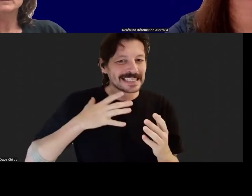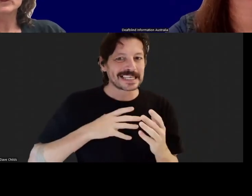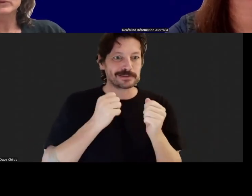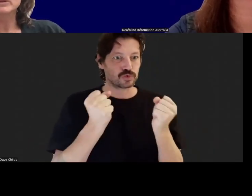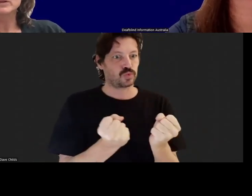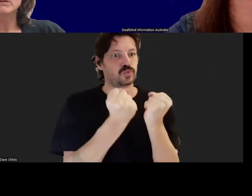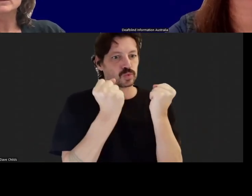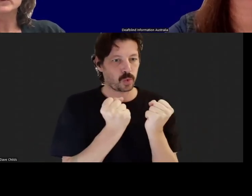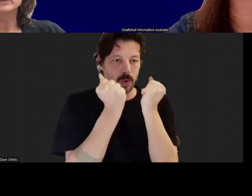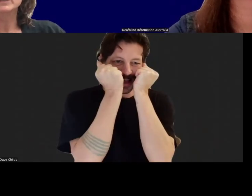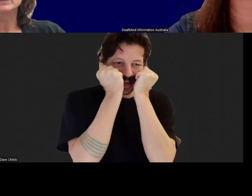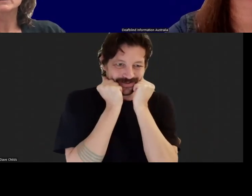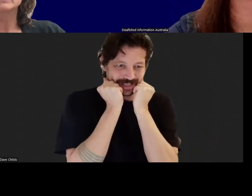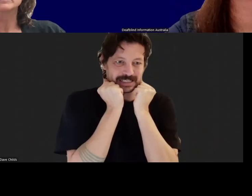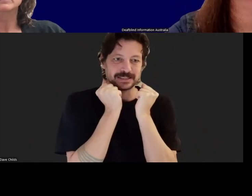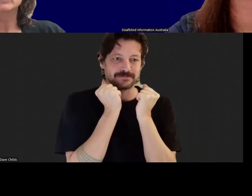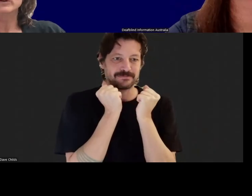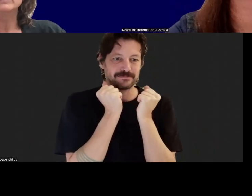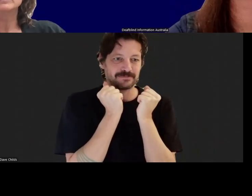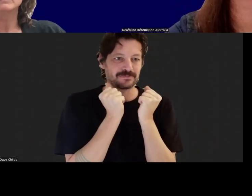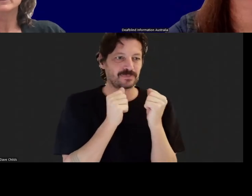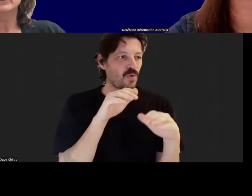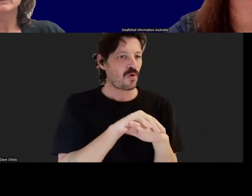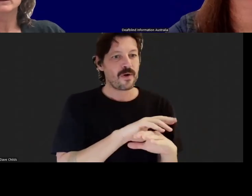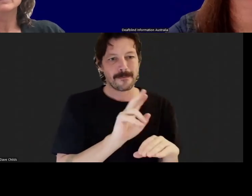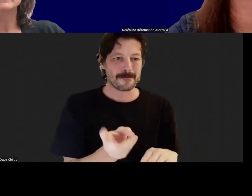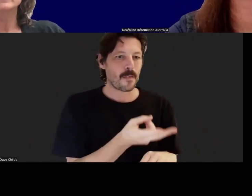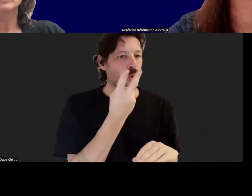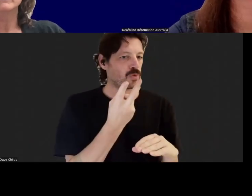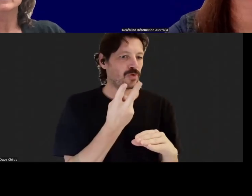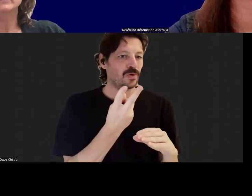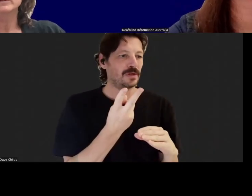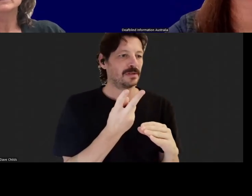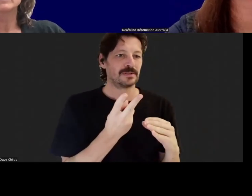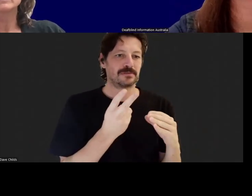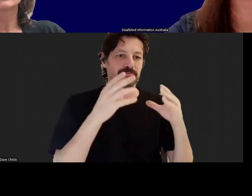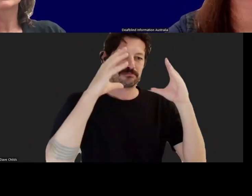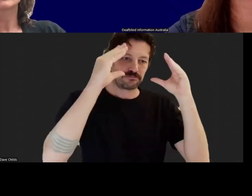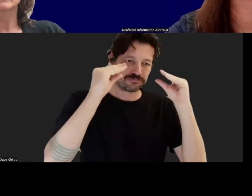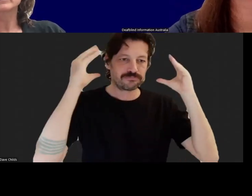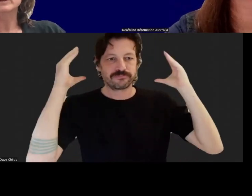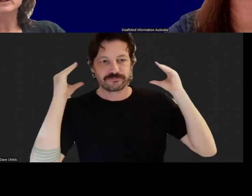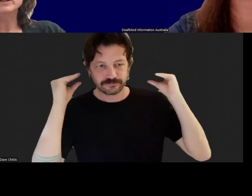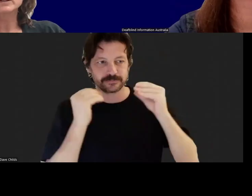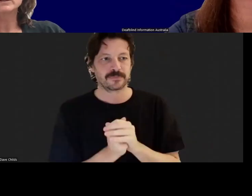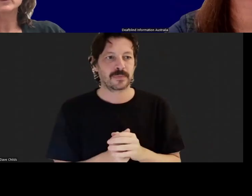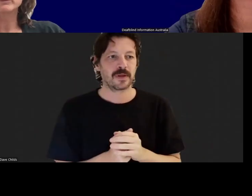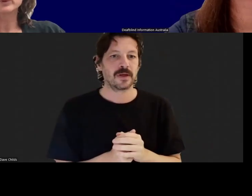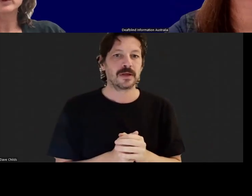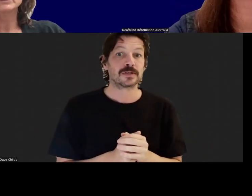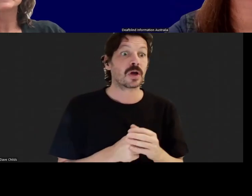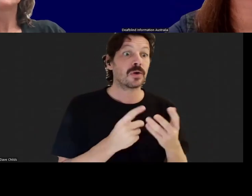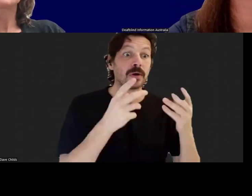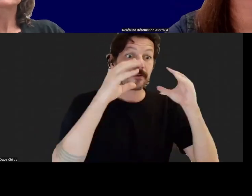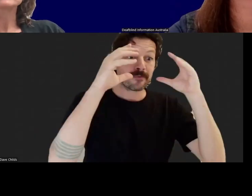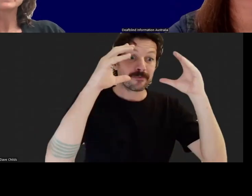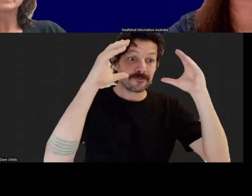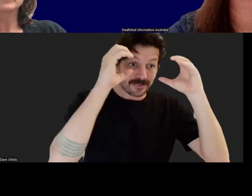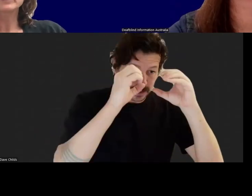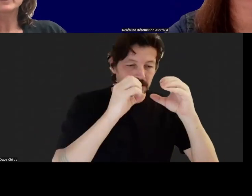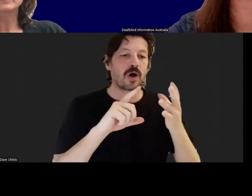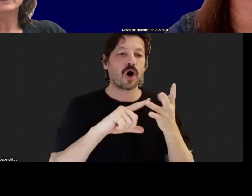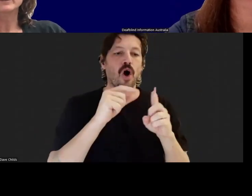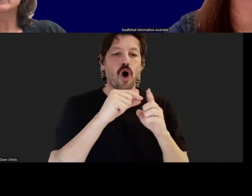additional sensory loss later in life. If it's vision, ophthalmology report and if you can add